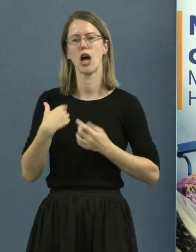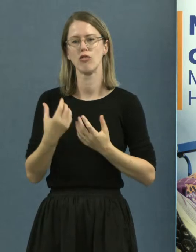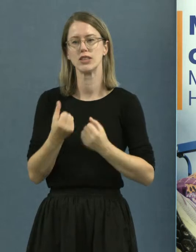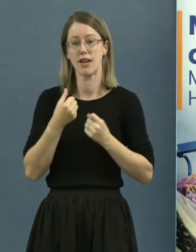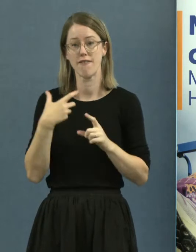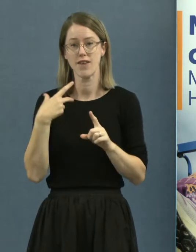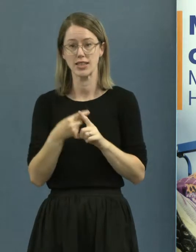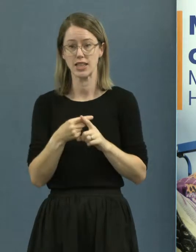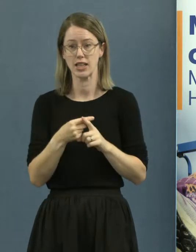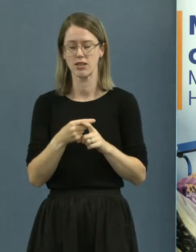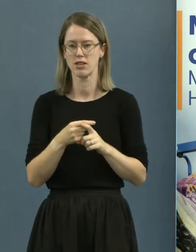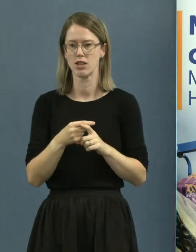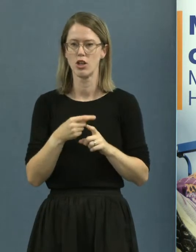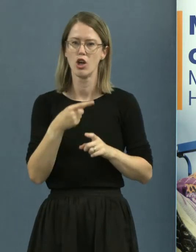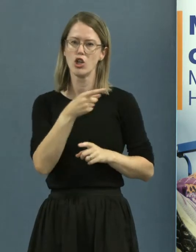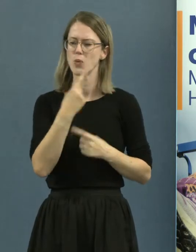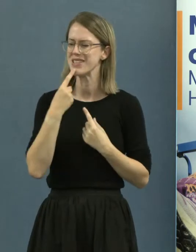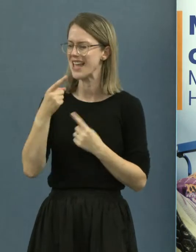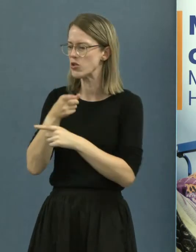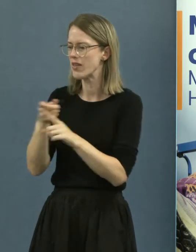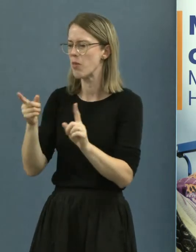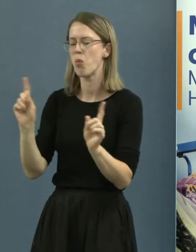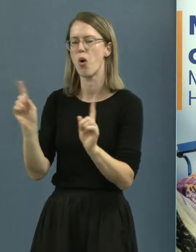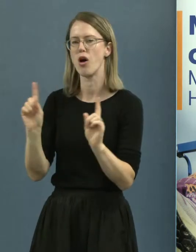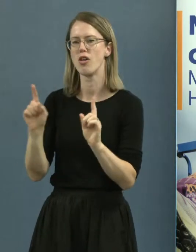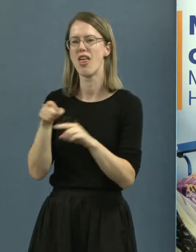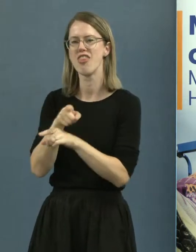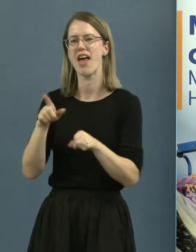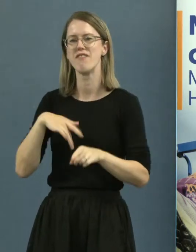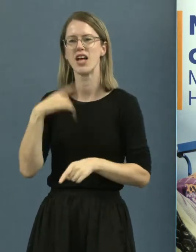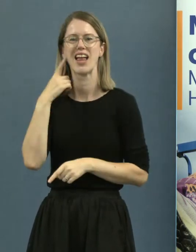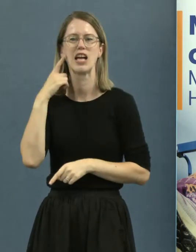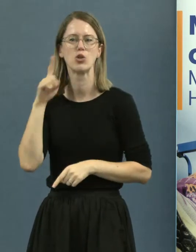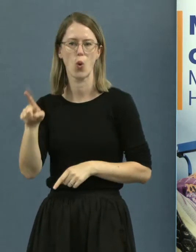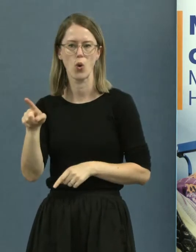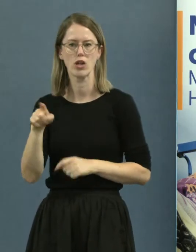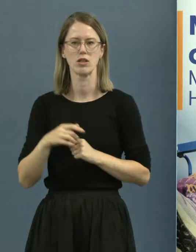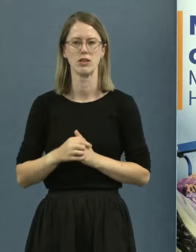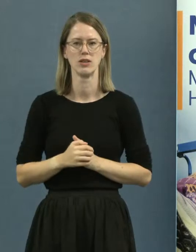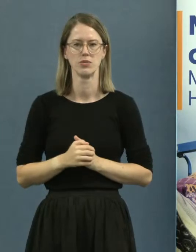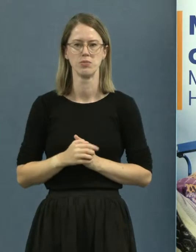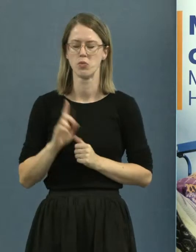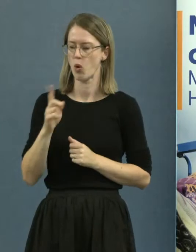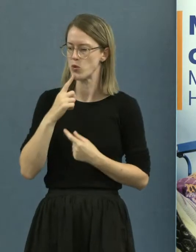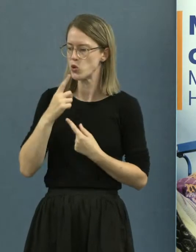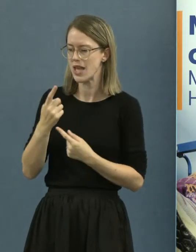have a message to them? They feel as though they've been